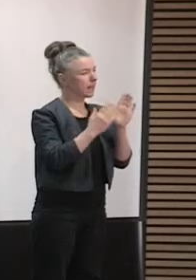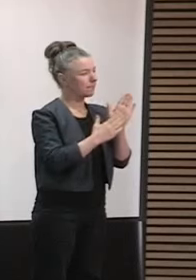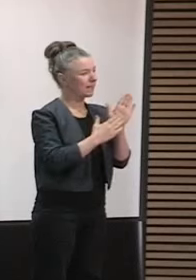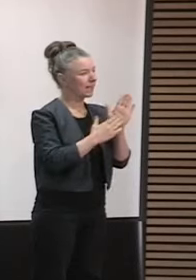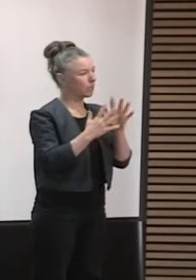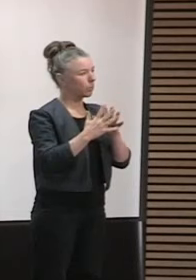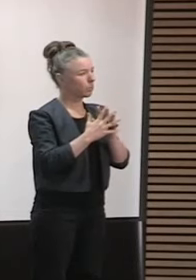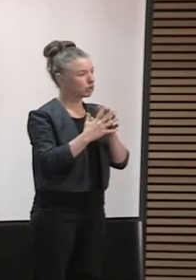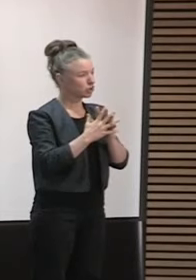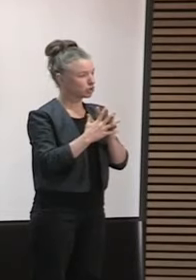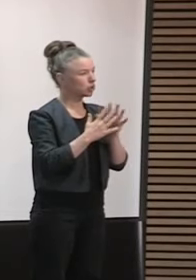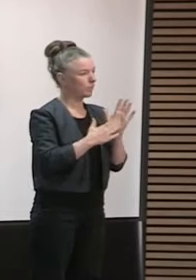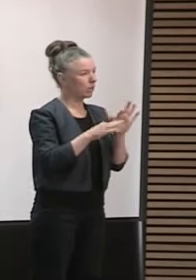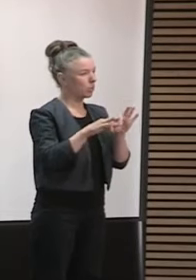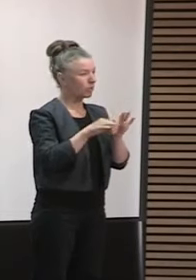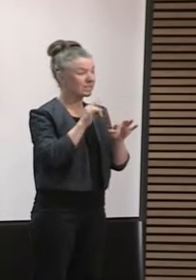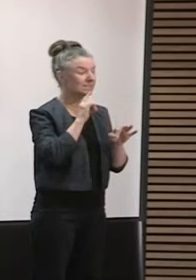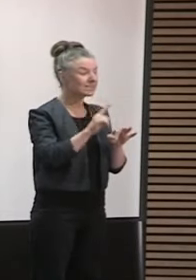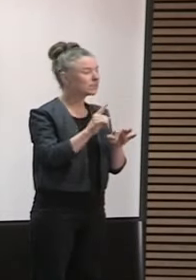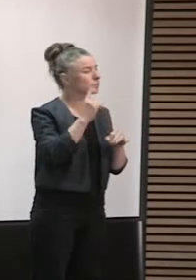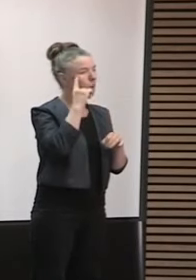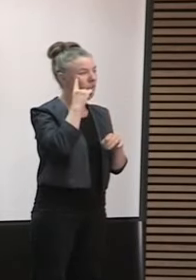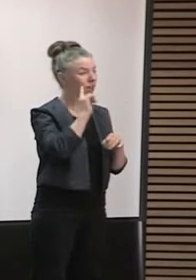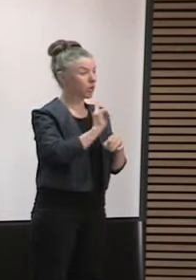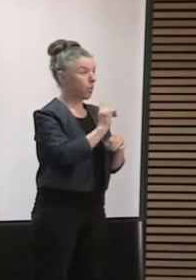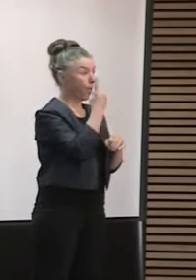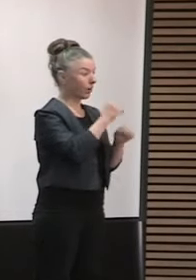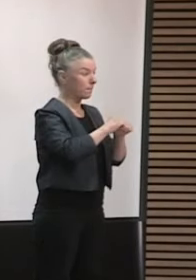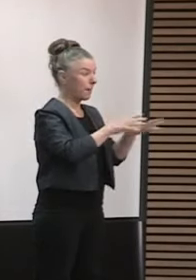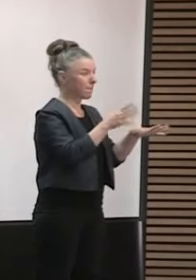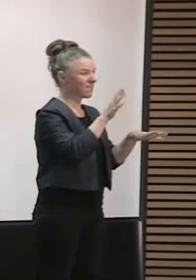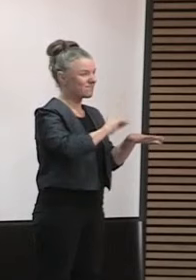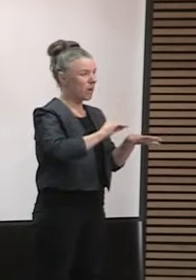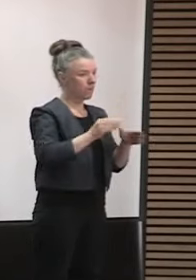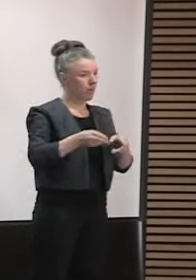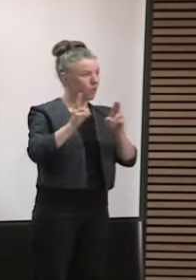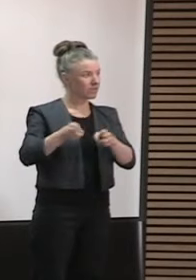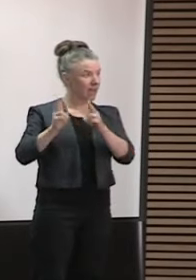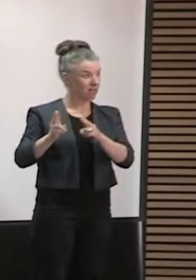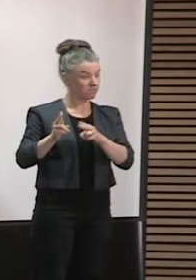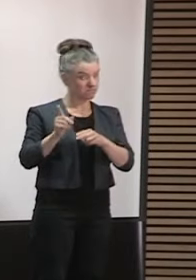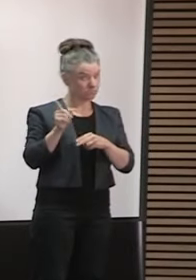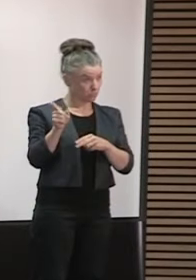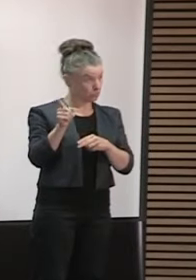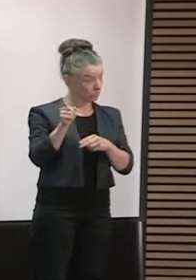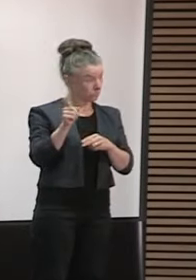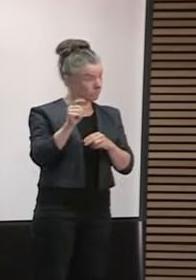and the genomic sequencing are critical in helping us find that out. We are keen to find